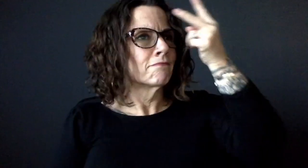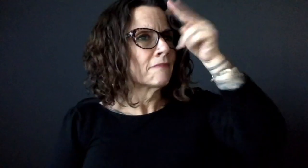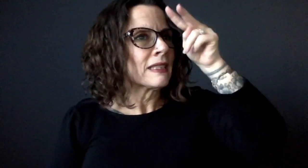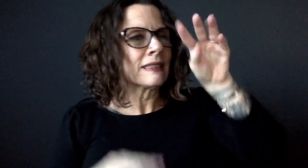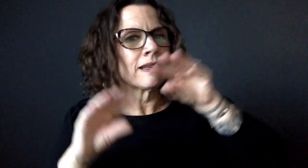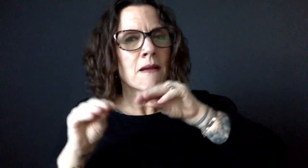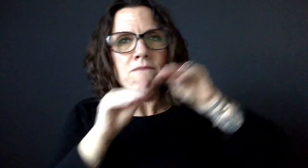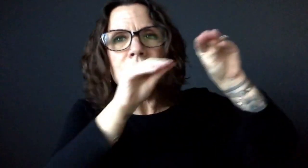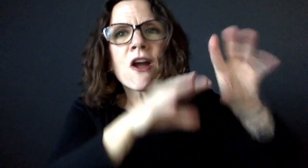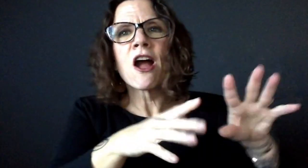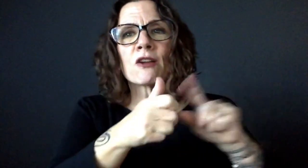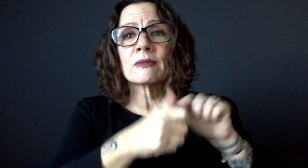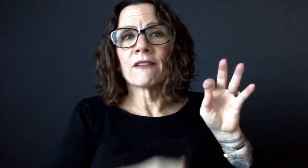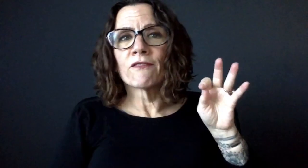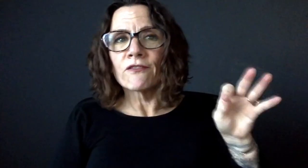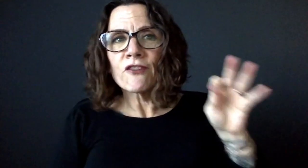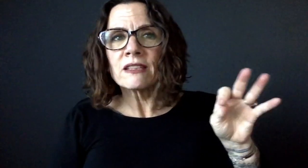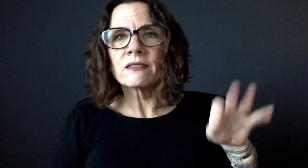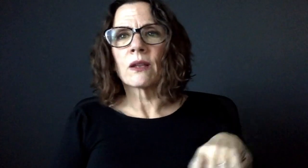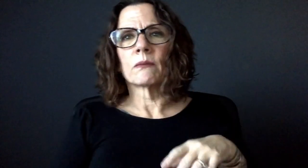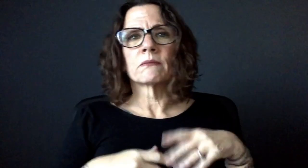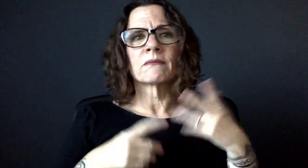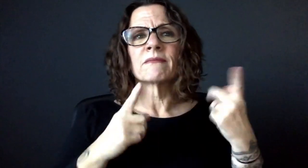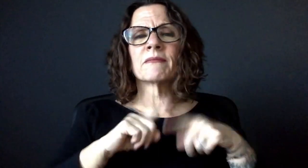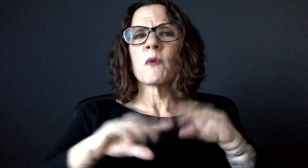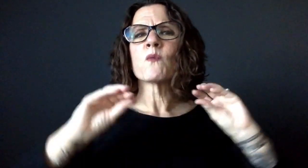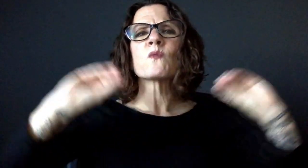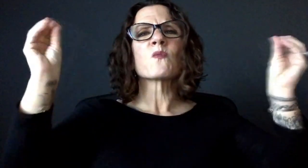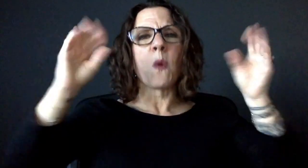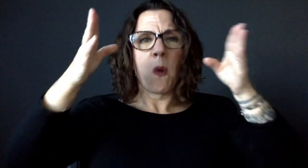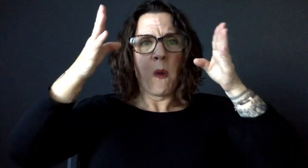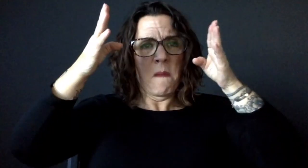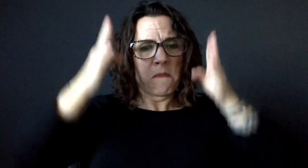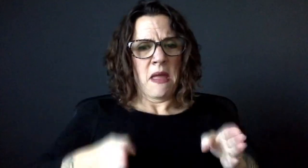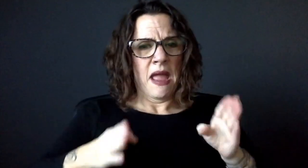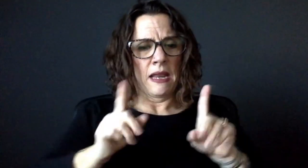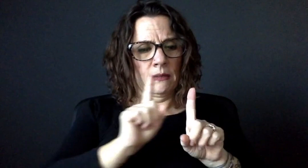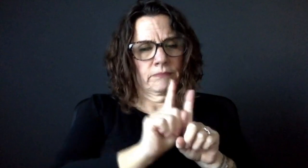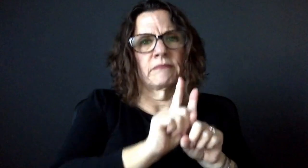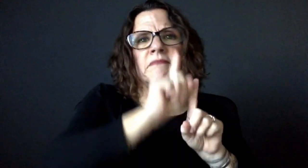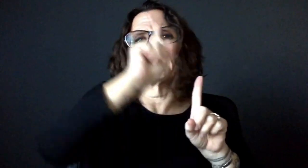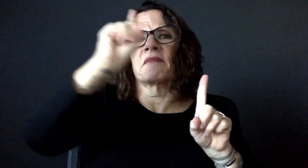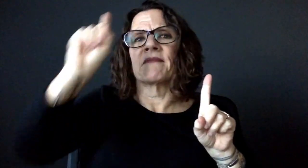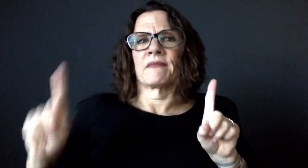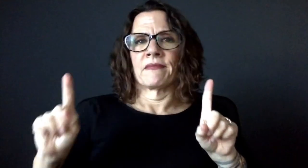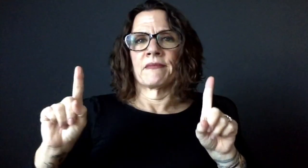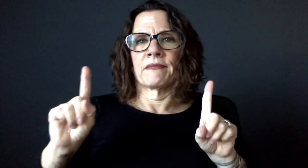of Mexicana migrants in Fresno, but no body stands outside